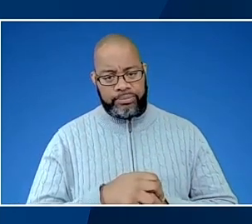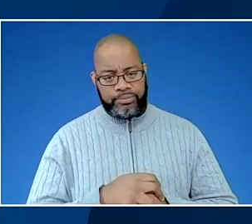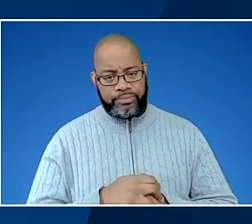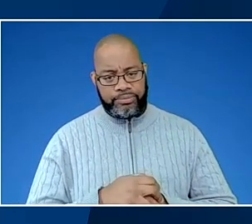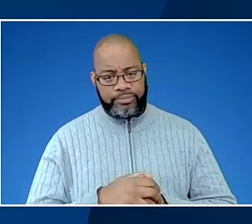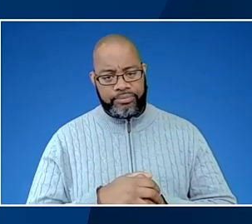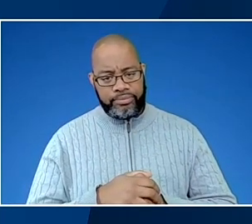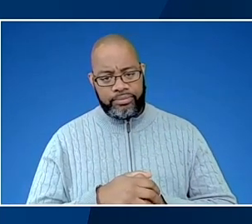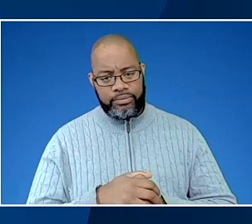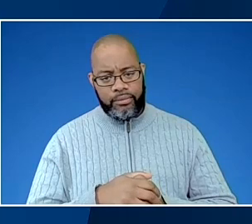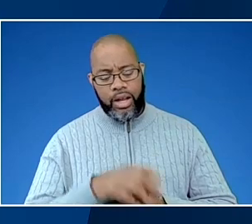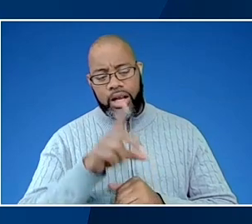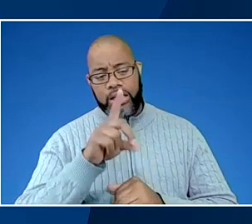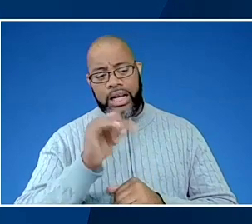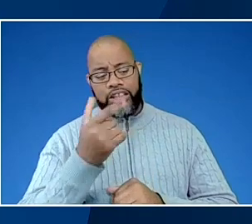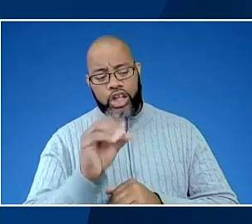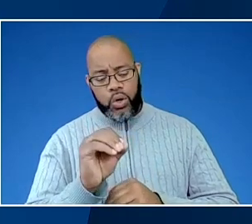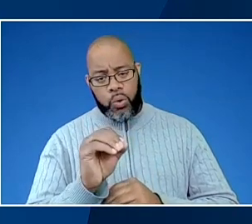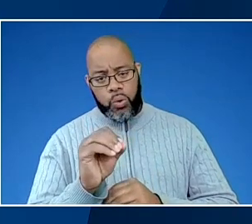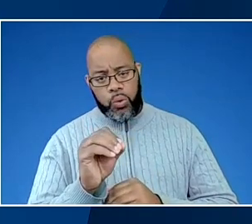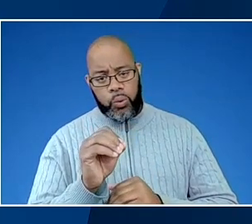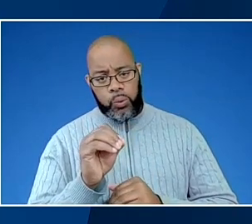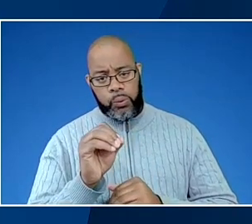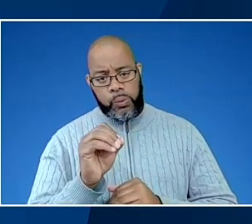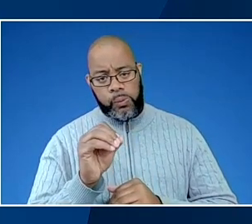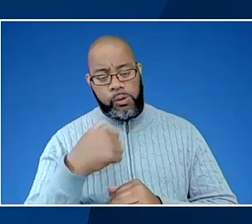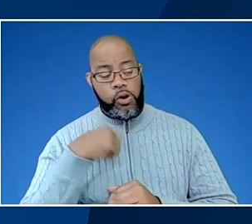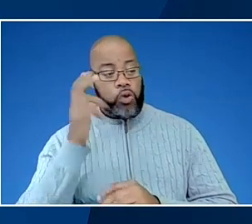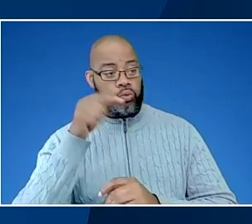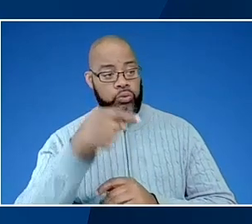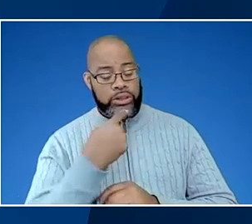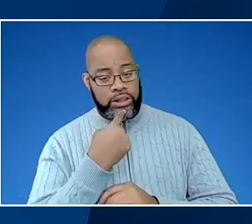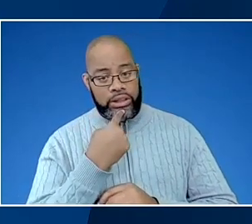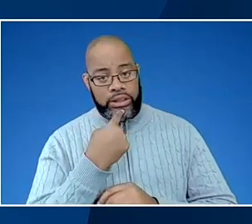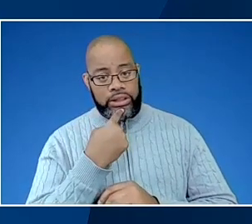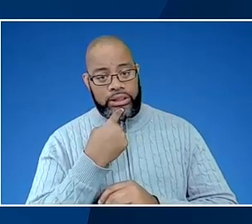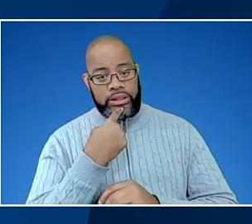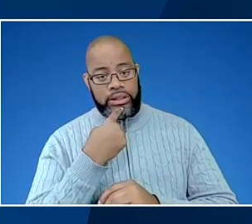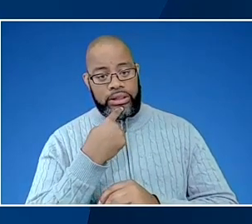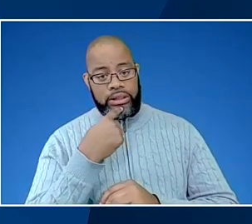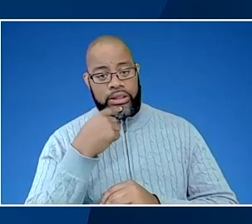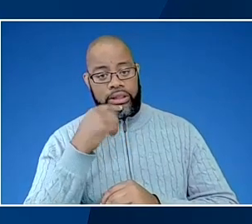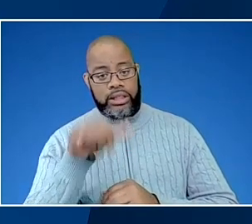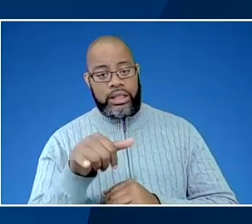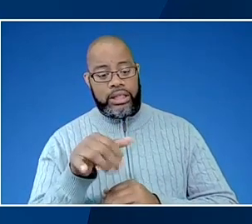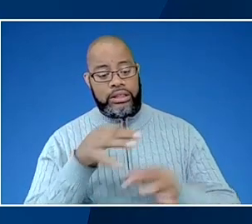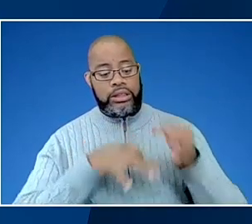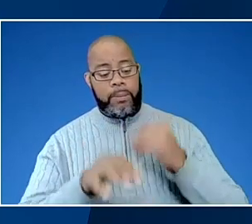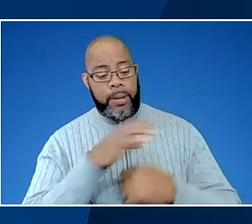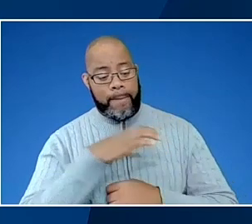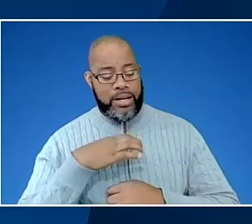D'Angelo, you know, I heard you say, that subcommittee is in support of the